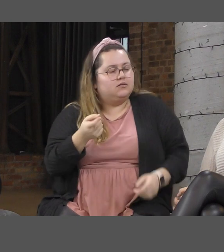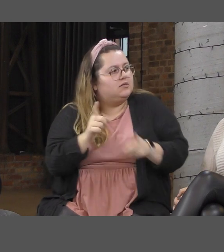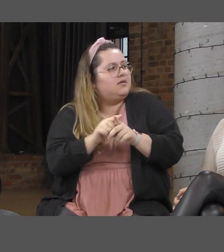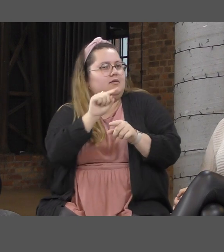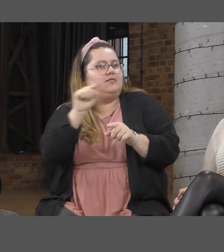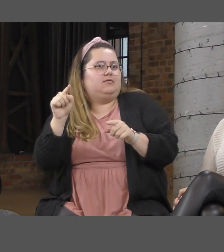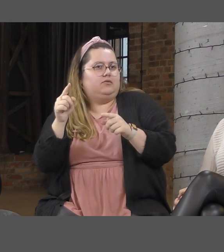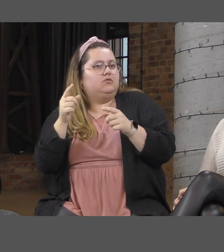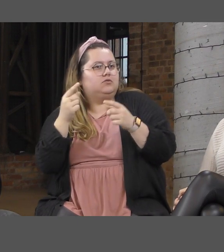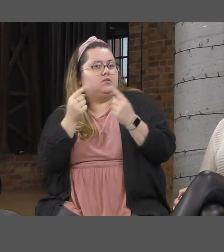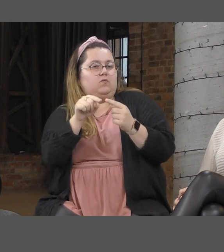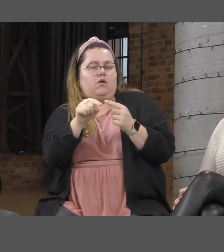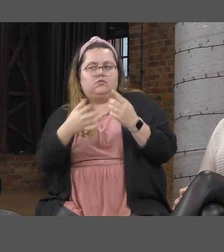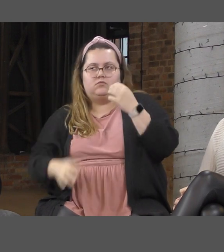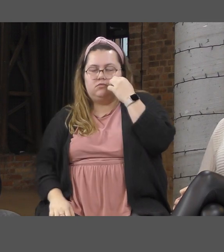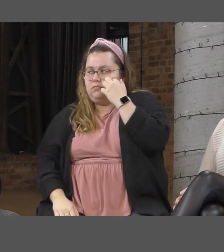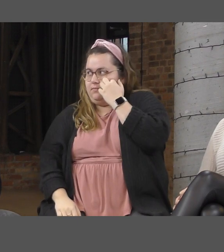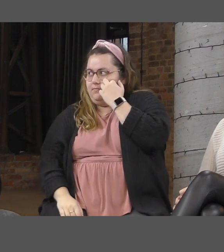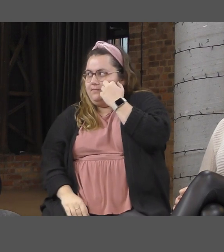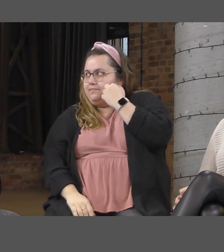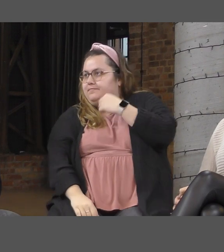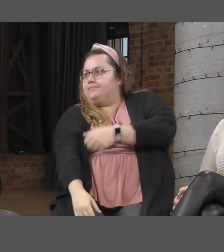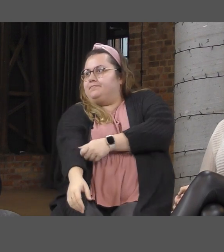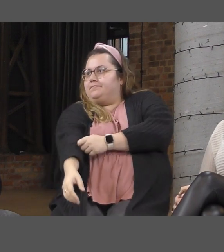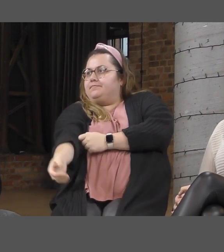or impossible-"I wouldn't be able to be deaf". And that's the situation here.